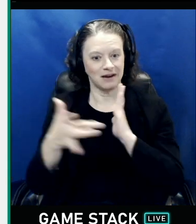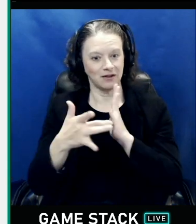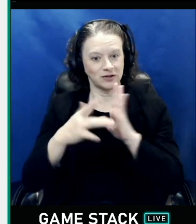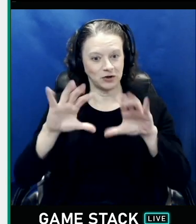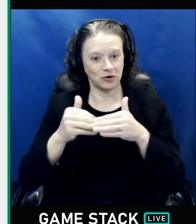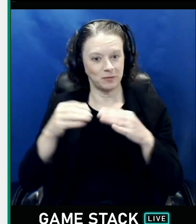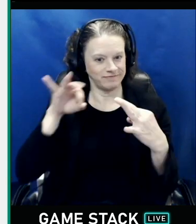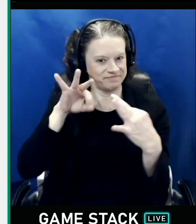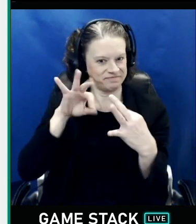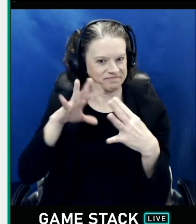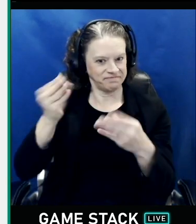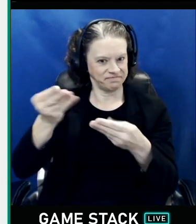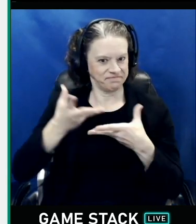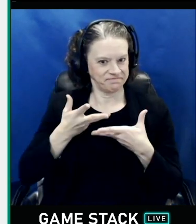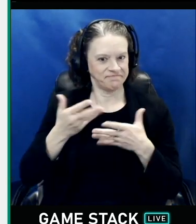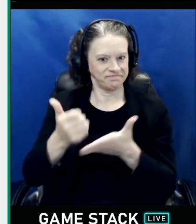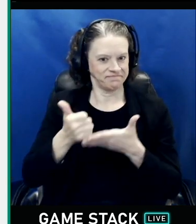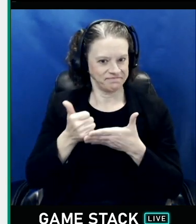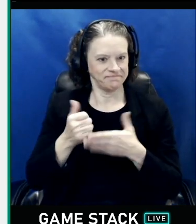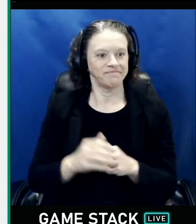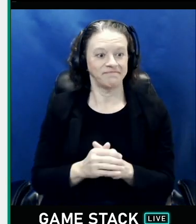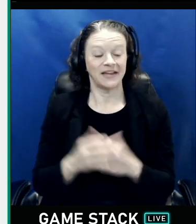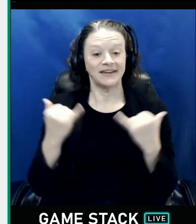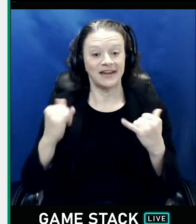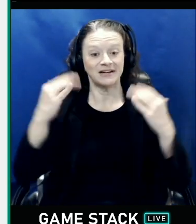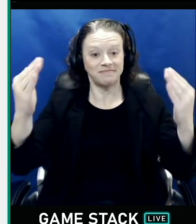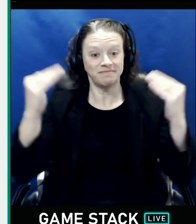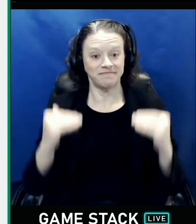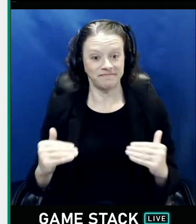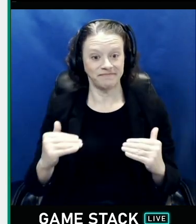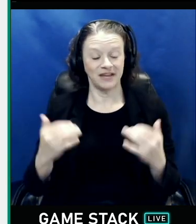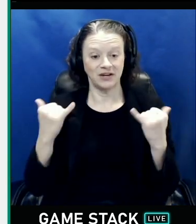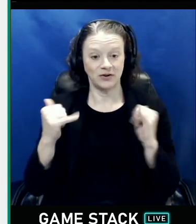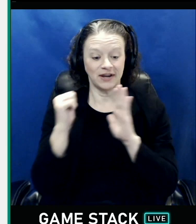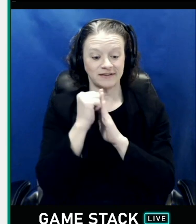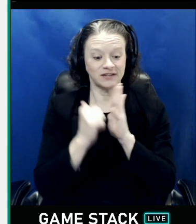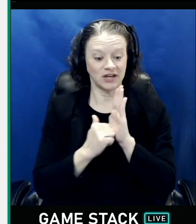Today's agenda includes Abstract, Speaker biography, Zen 2 architecture processors,